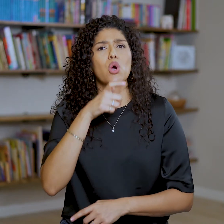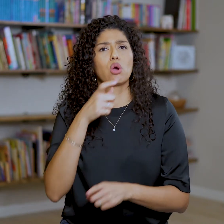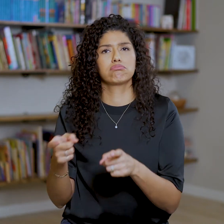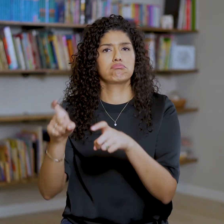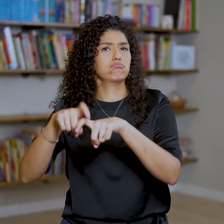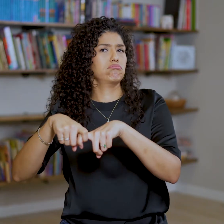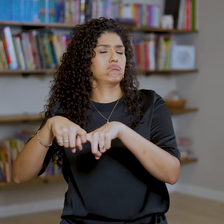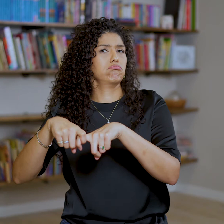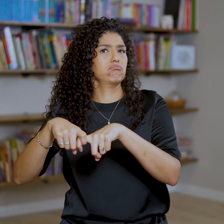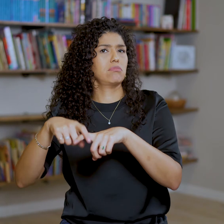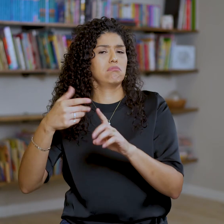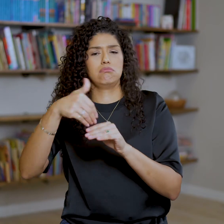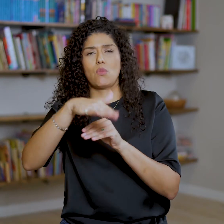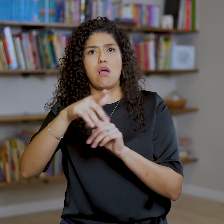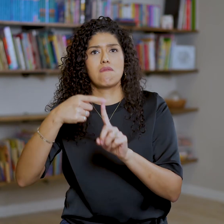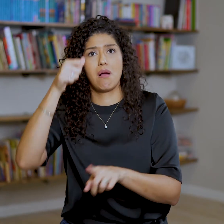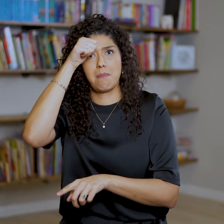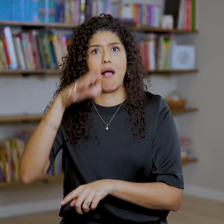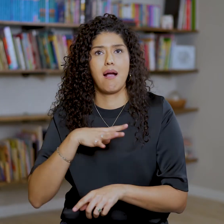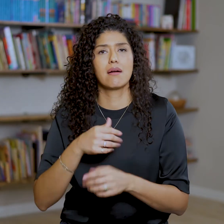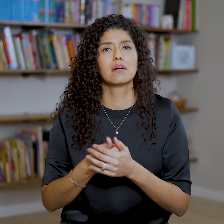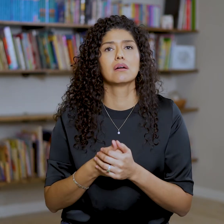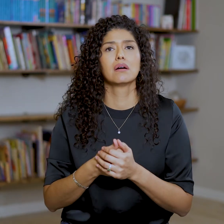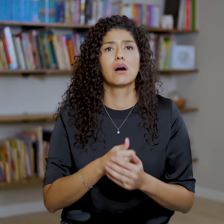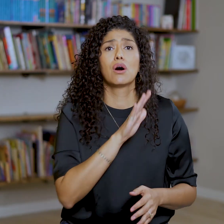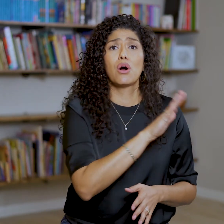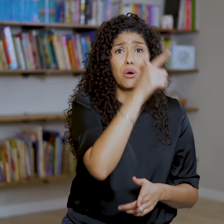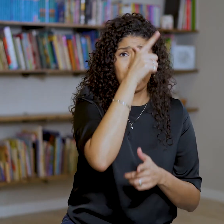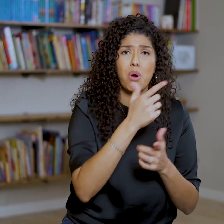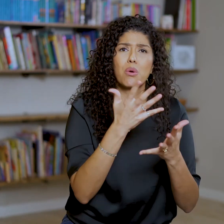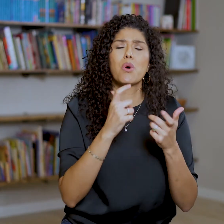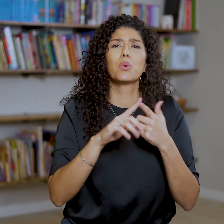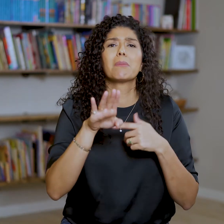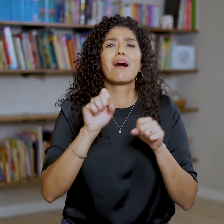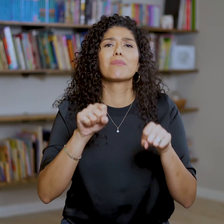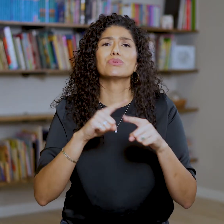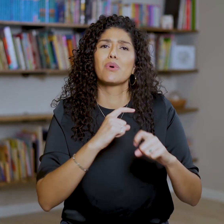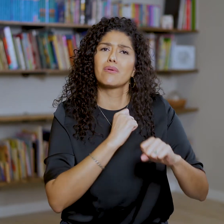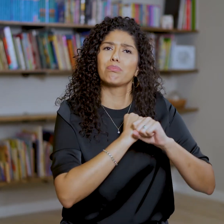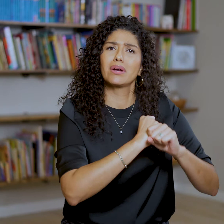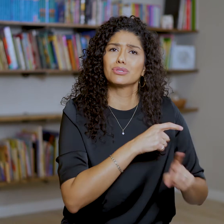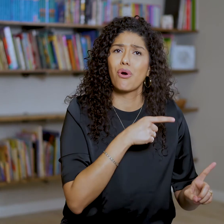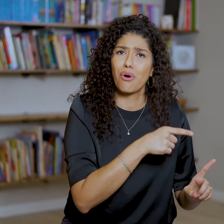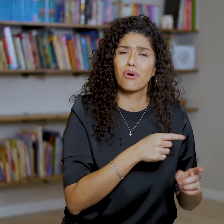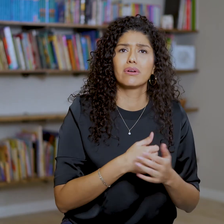keeps herself closed off to men sexually. Her brothers want to be able to protect her.